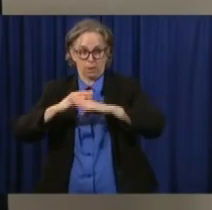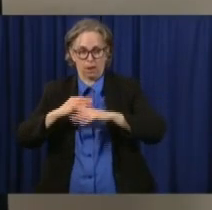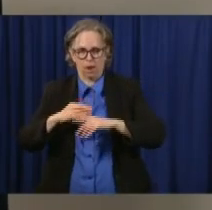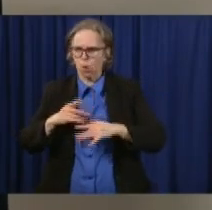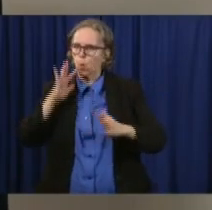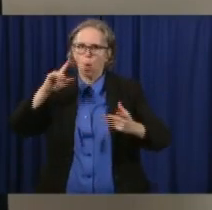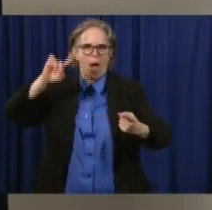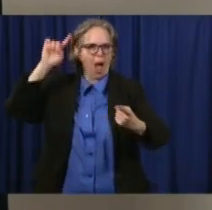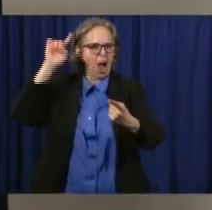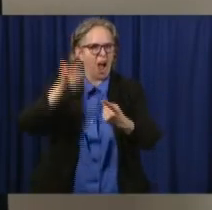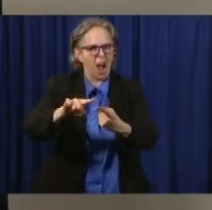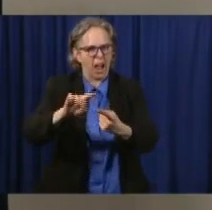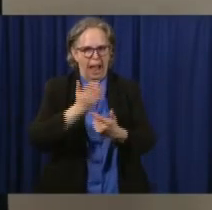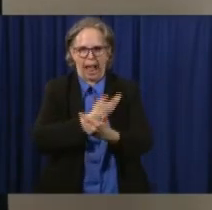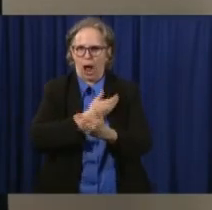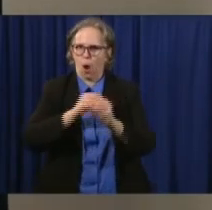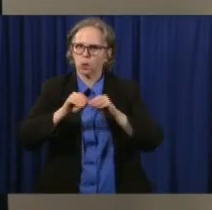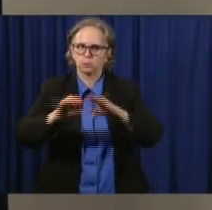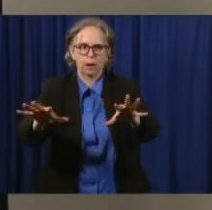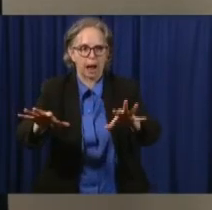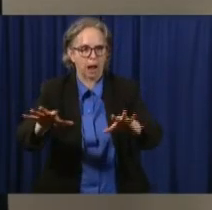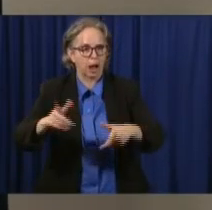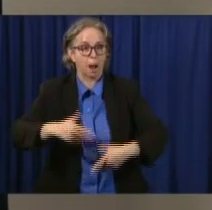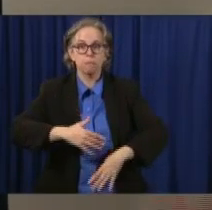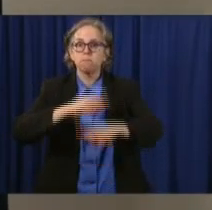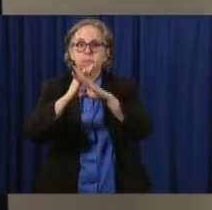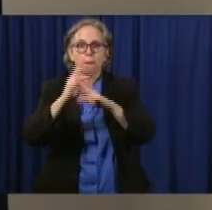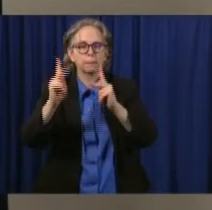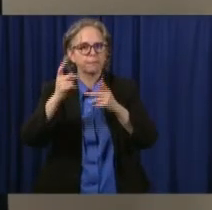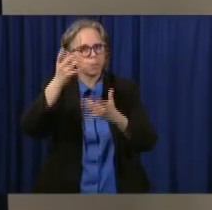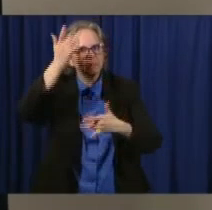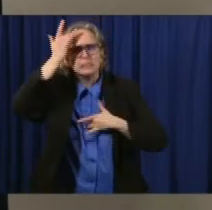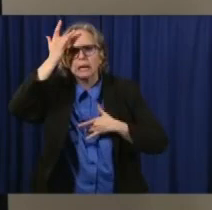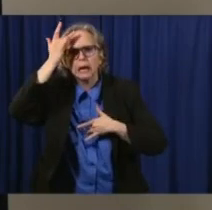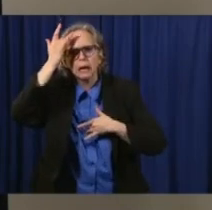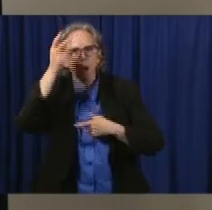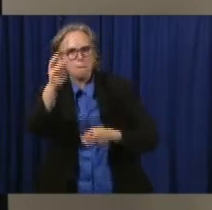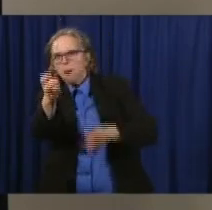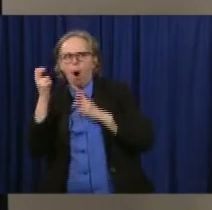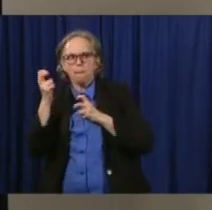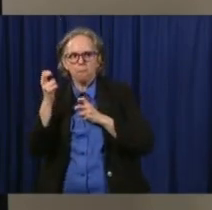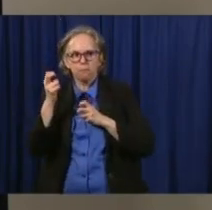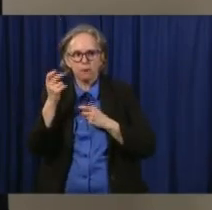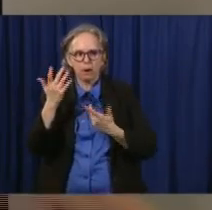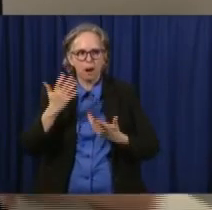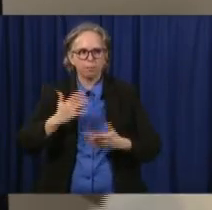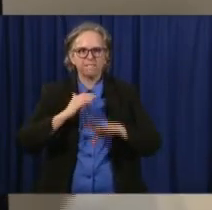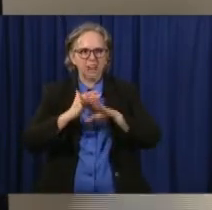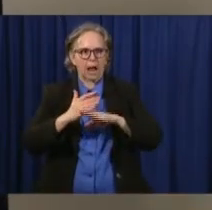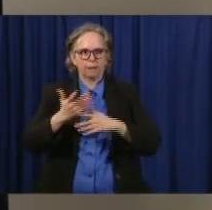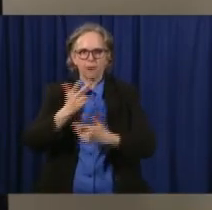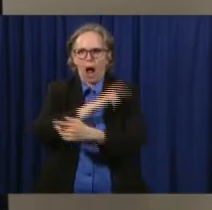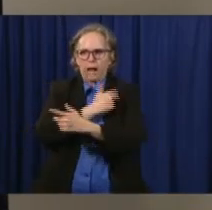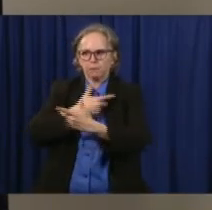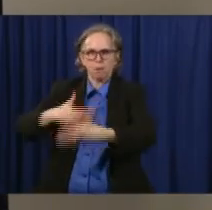LOGARITHMIC SPREAD AND WE SEE IT IN CONGREGANT SETTINGS WHEN PEOPLE CLOSE TOGETHER BUT WHEN WE CAN KEEP THE SOCIAL DISTANCE WE REALLY HELP KEEP THE DISEASE